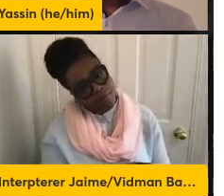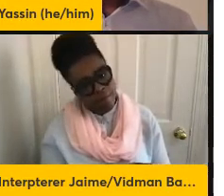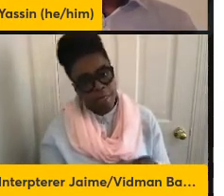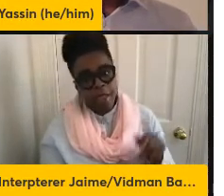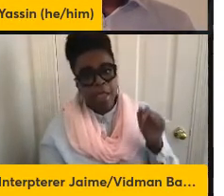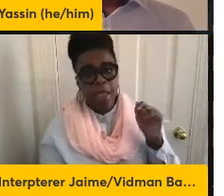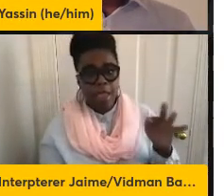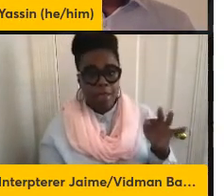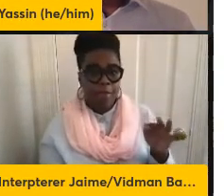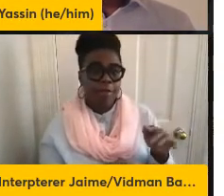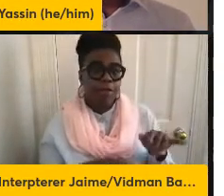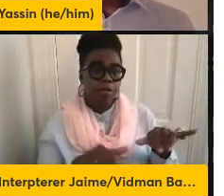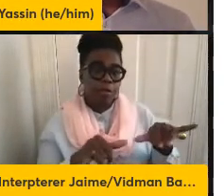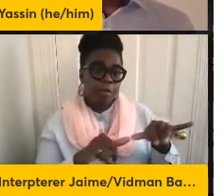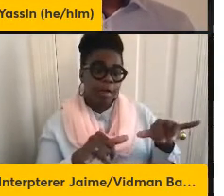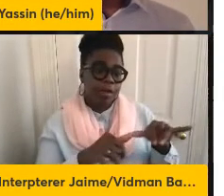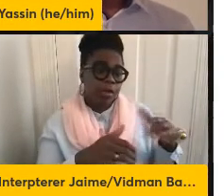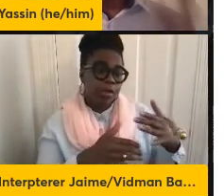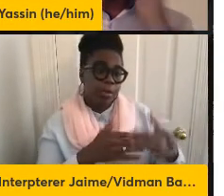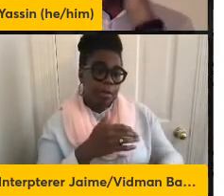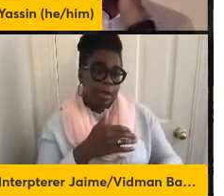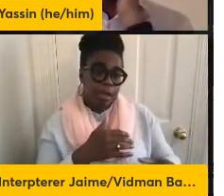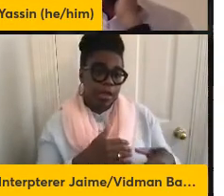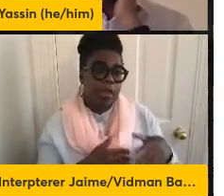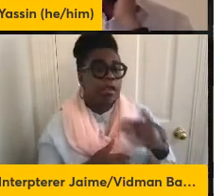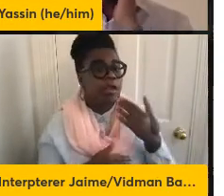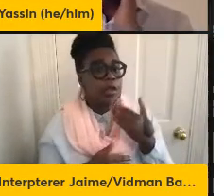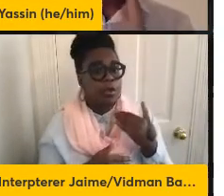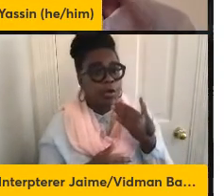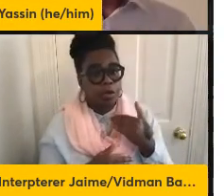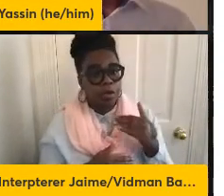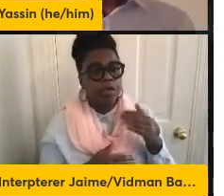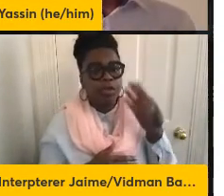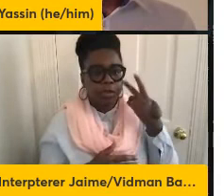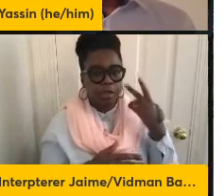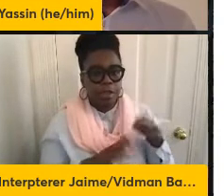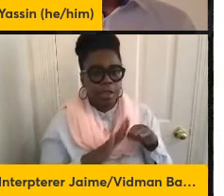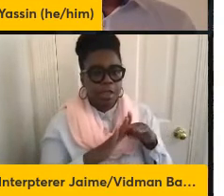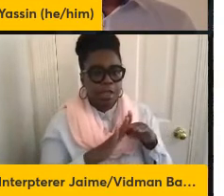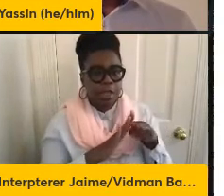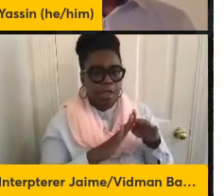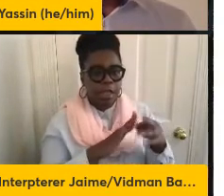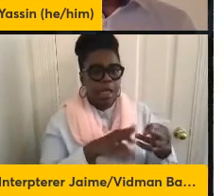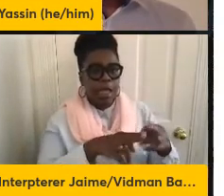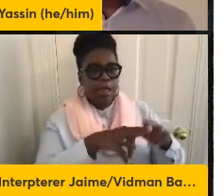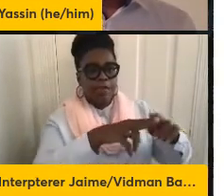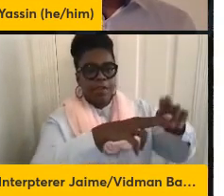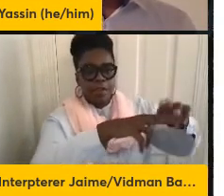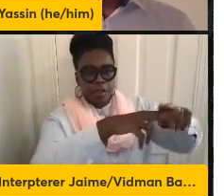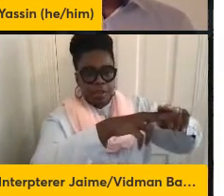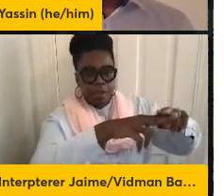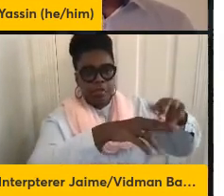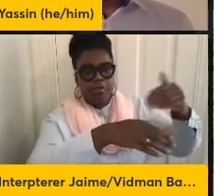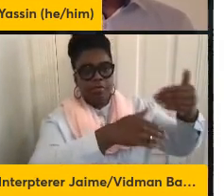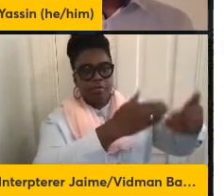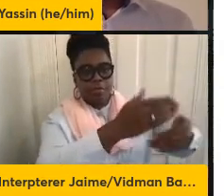glucose of these mice, you see an elevation of blood glucose over time, so indicating that these mice develop diabetes, so